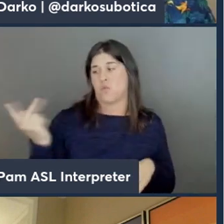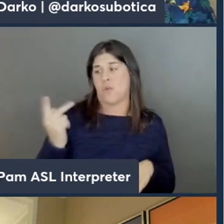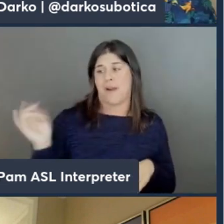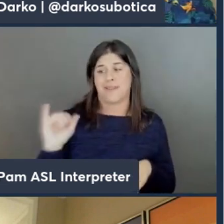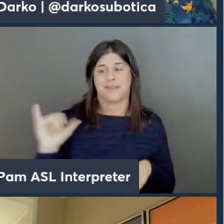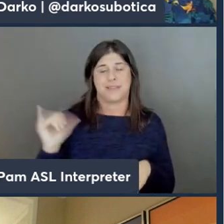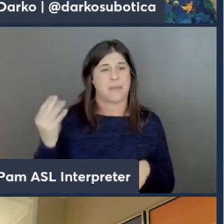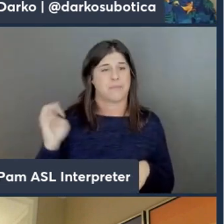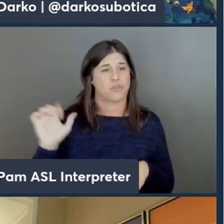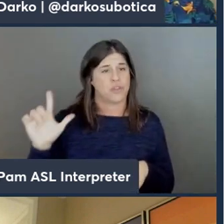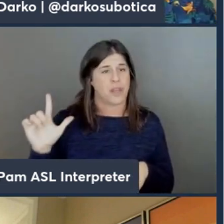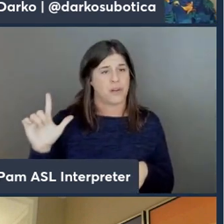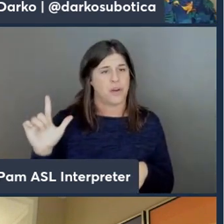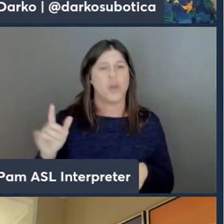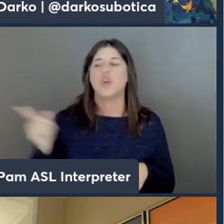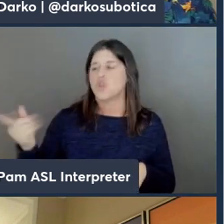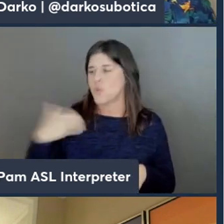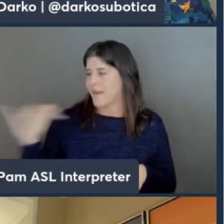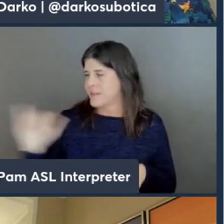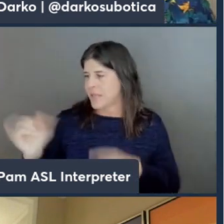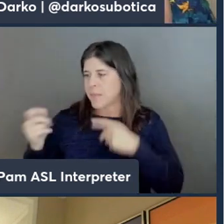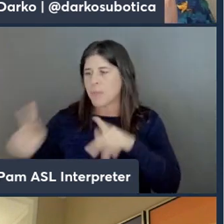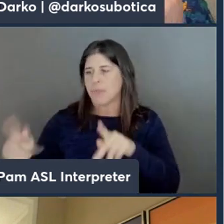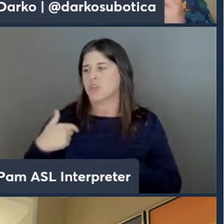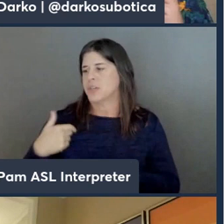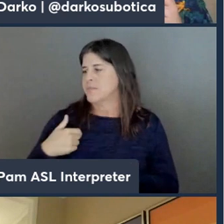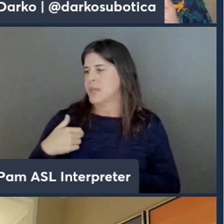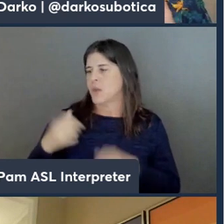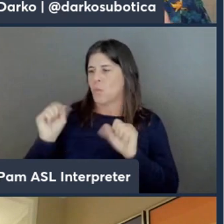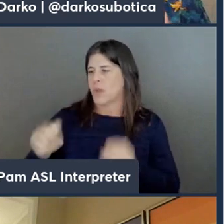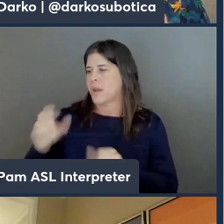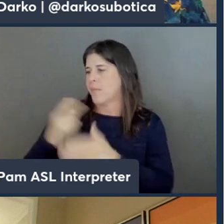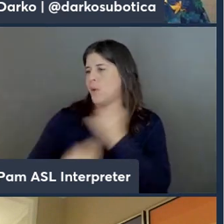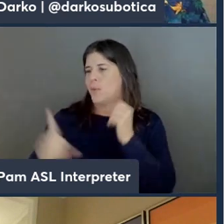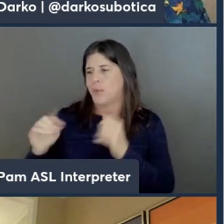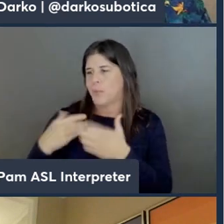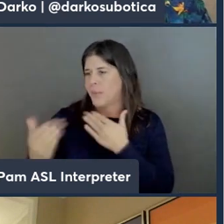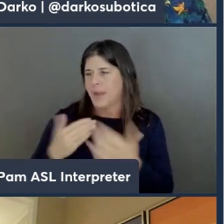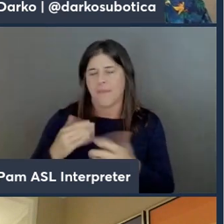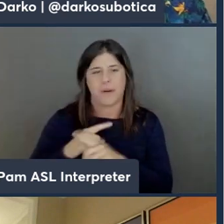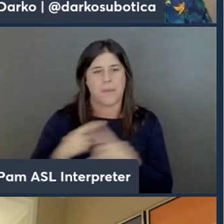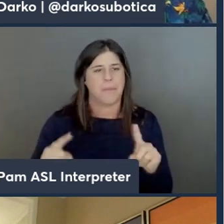you know, you will have the same permission, right? Yeah. And that was a problem,